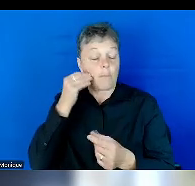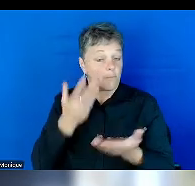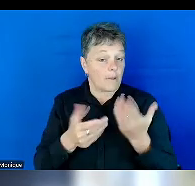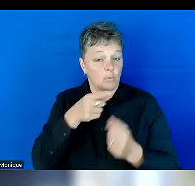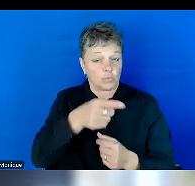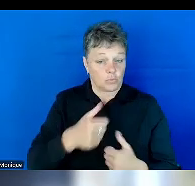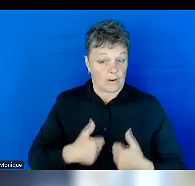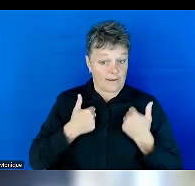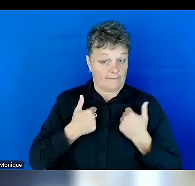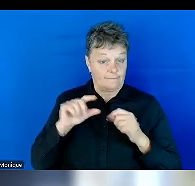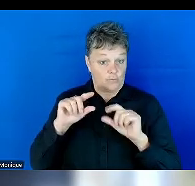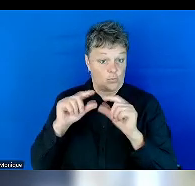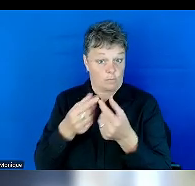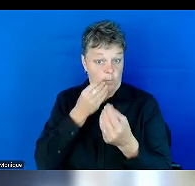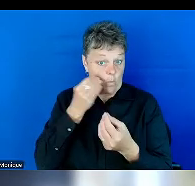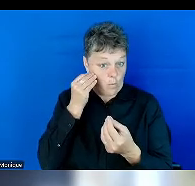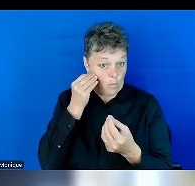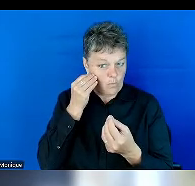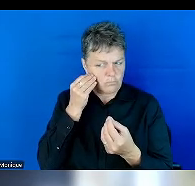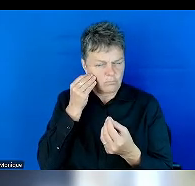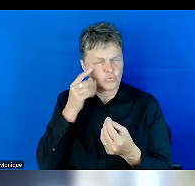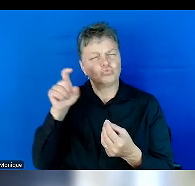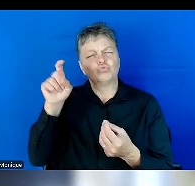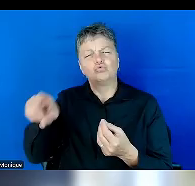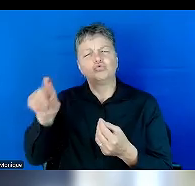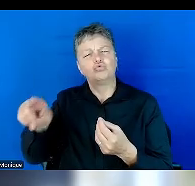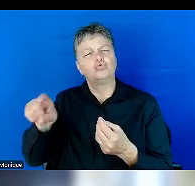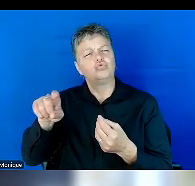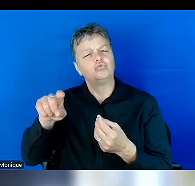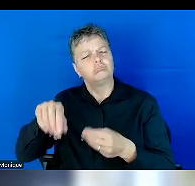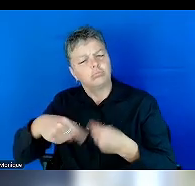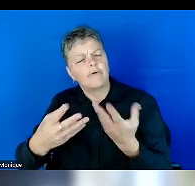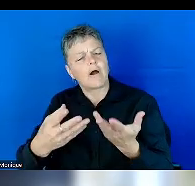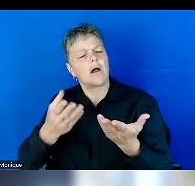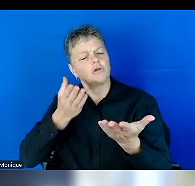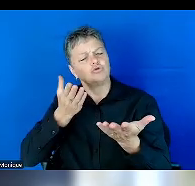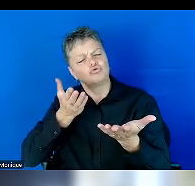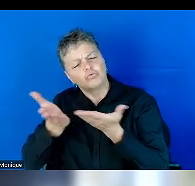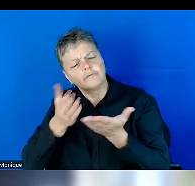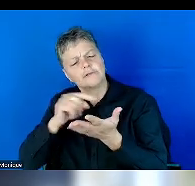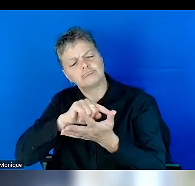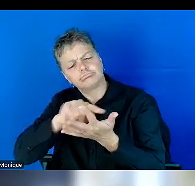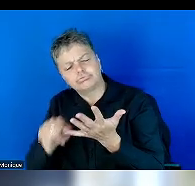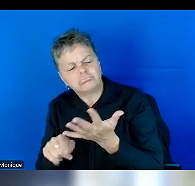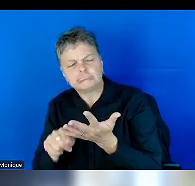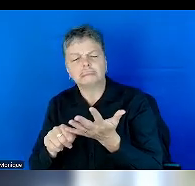group home is supposed to be providing you, uh then you could give us um you could contact ARCH